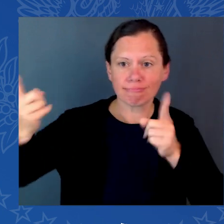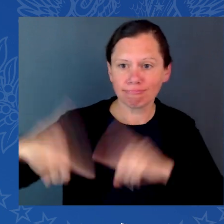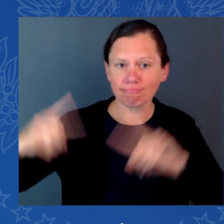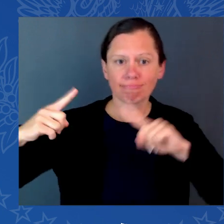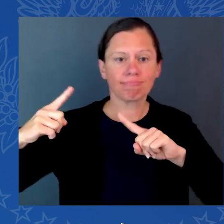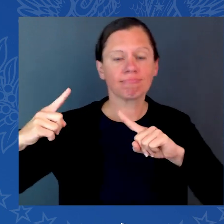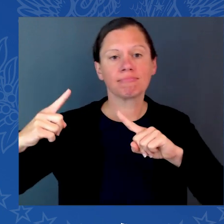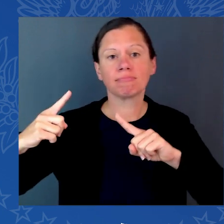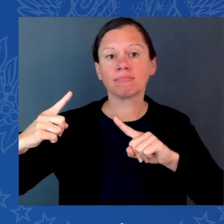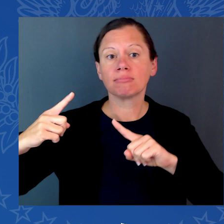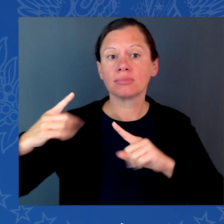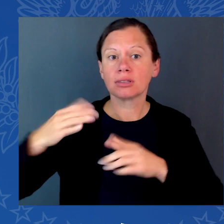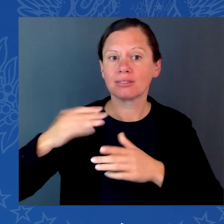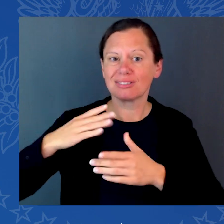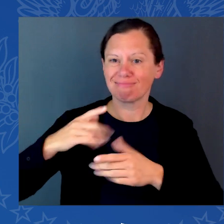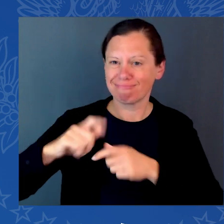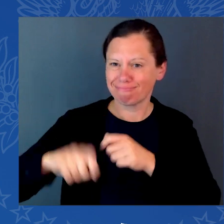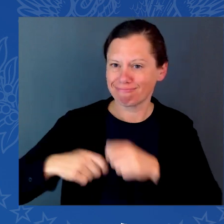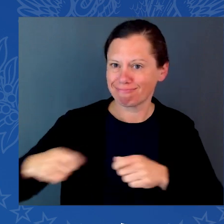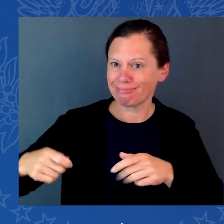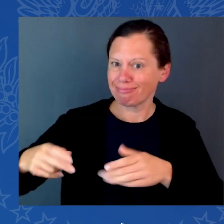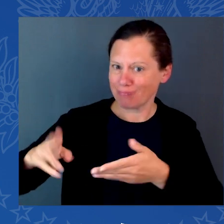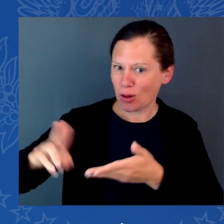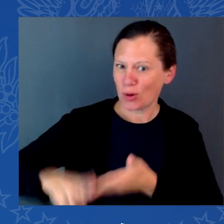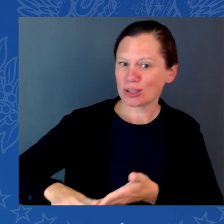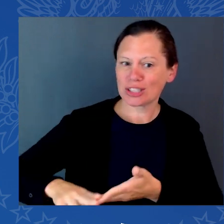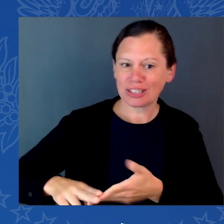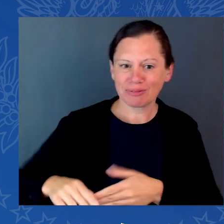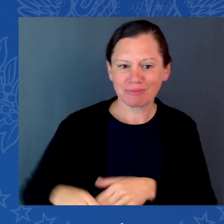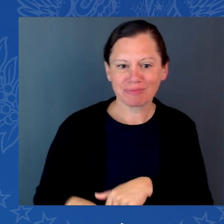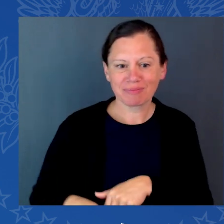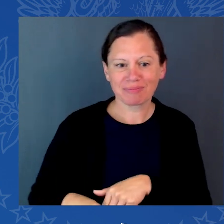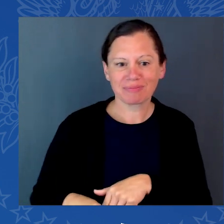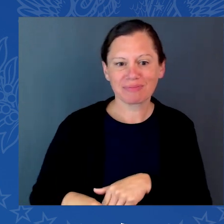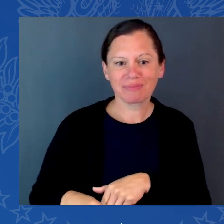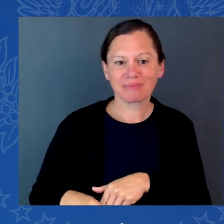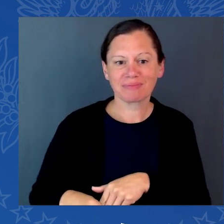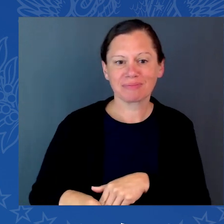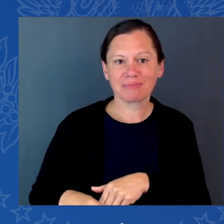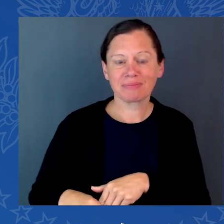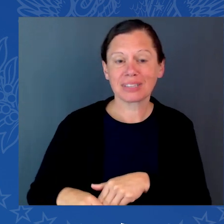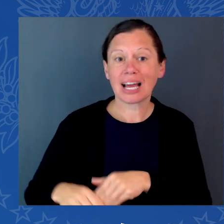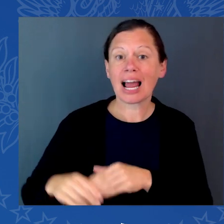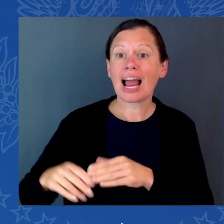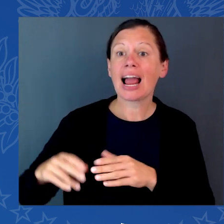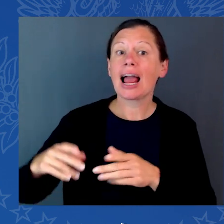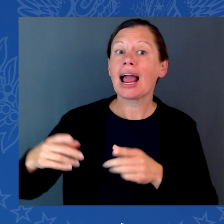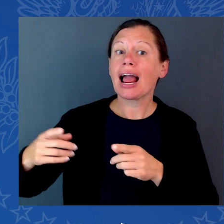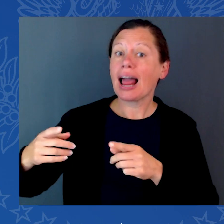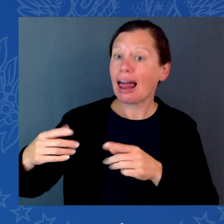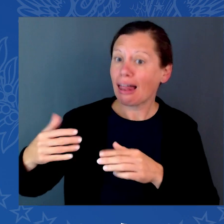of economic integration between India, West Asia, and Europe.